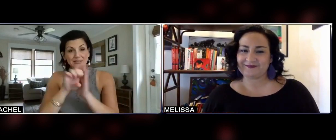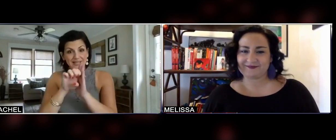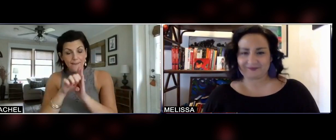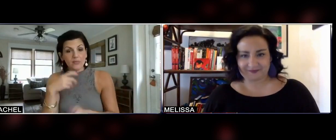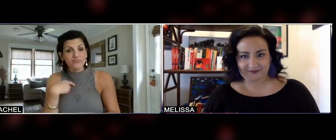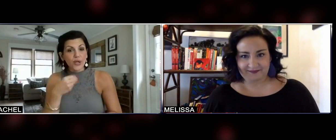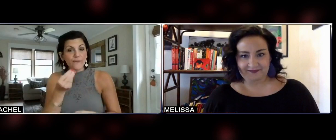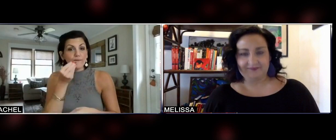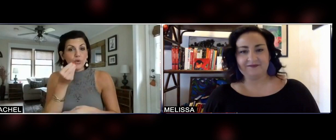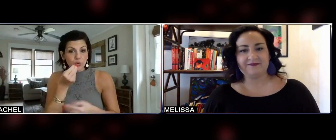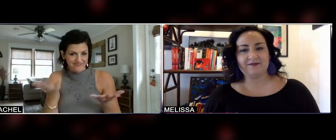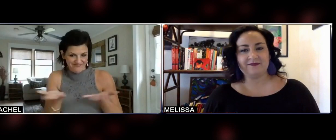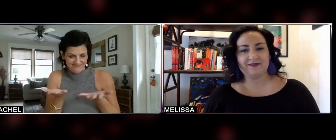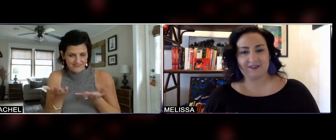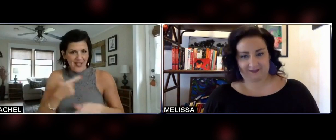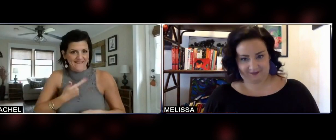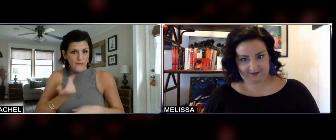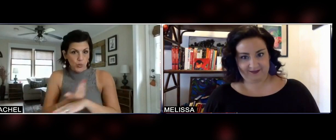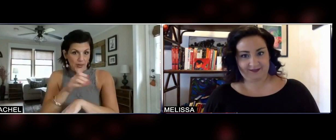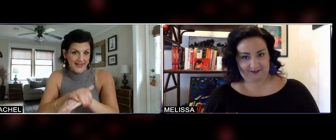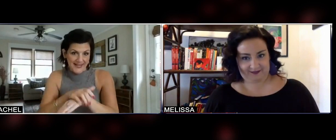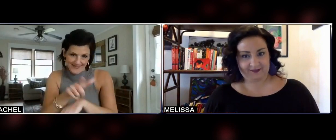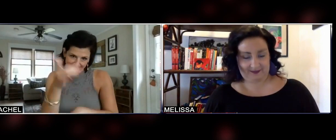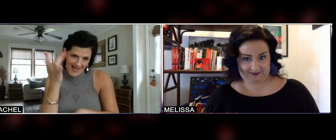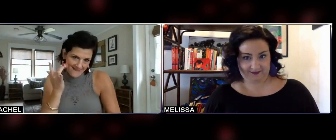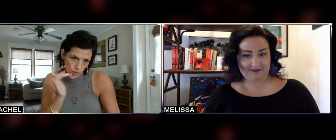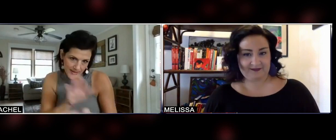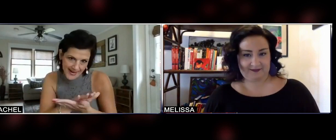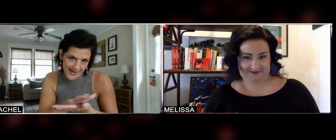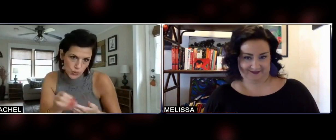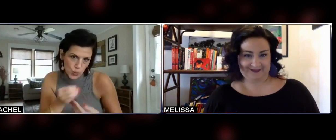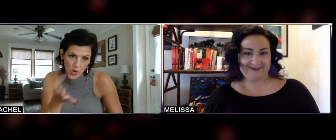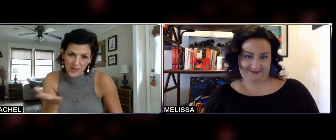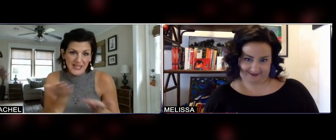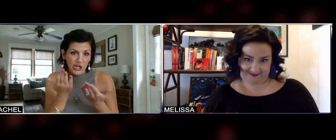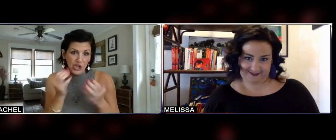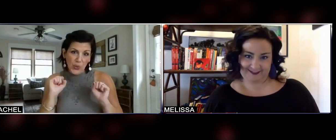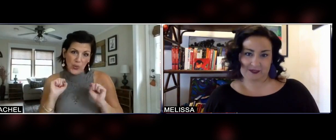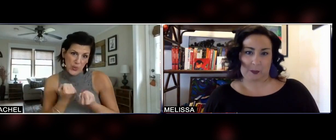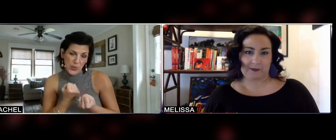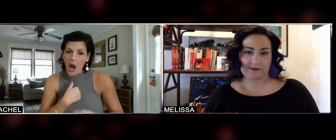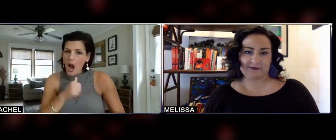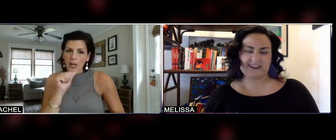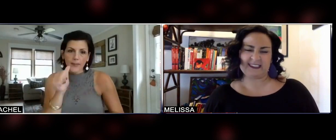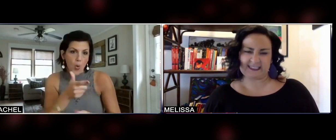Another example, food in New England, you live in California and you have great food while the food here is cold.